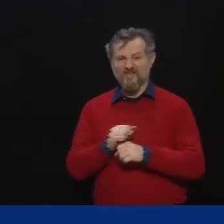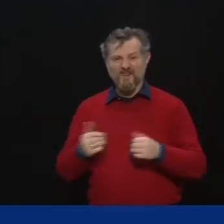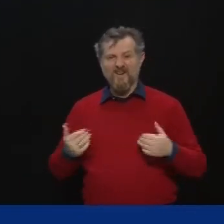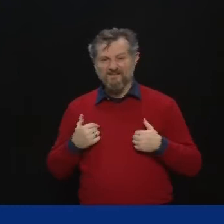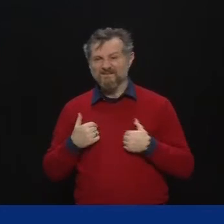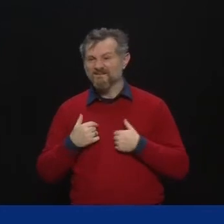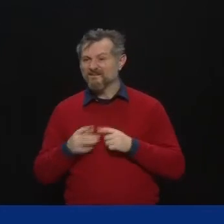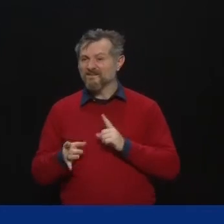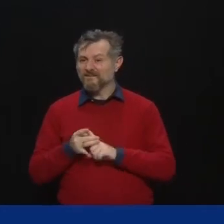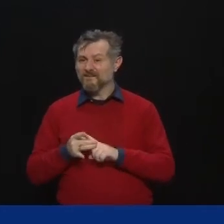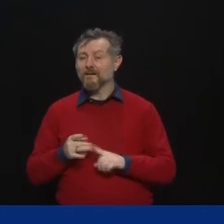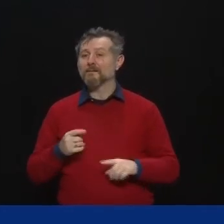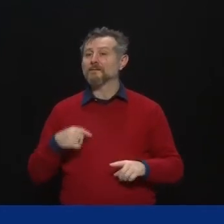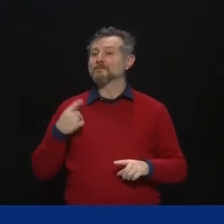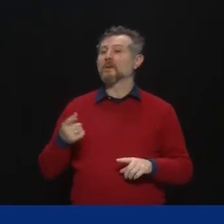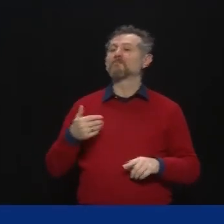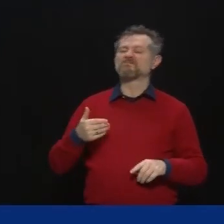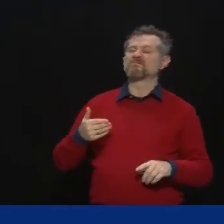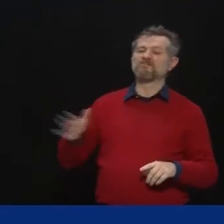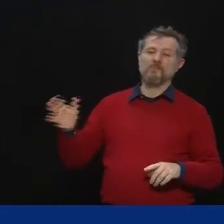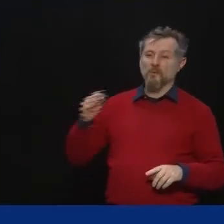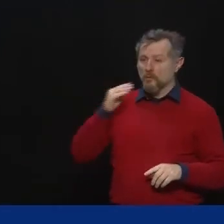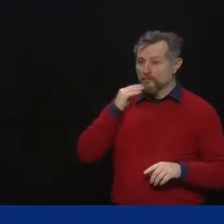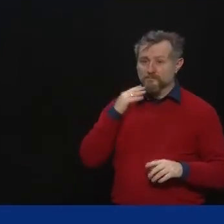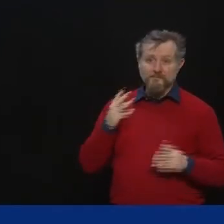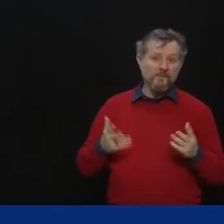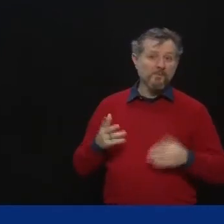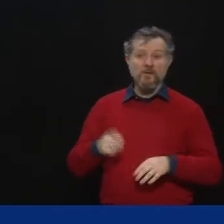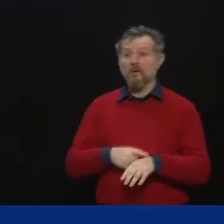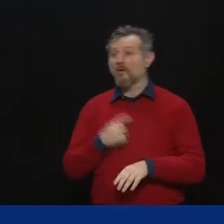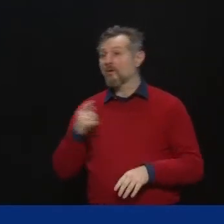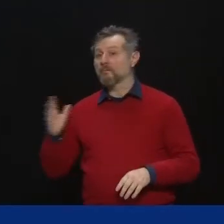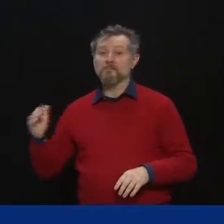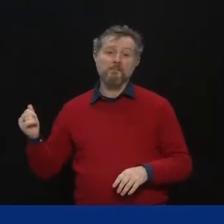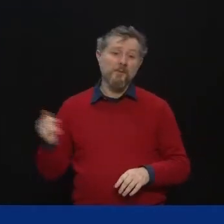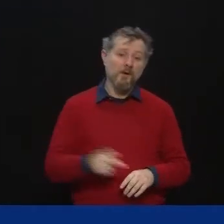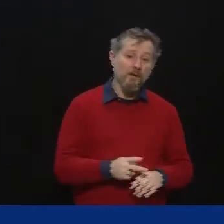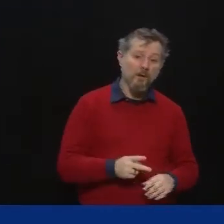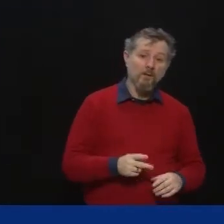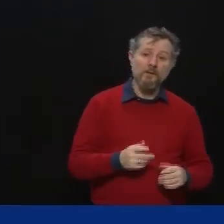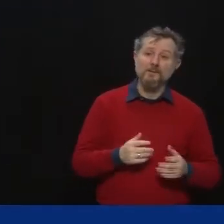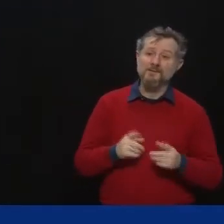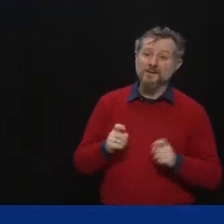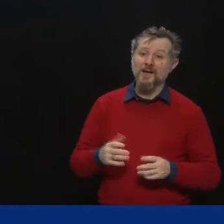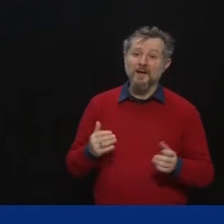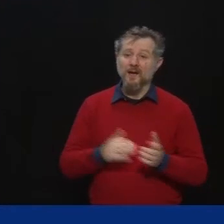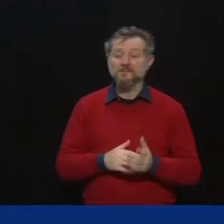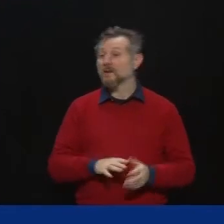WE ORDERED 2 MILLION OF THE TESTS. CHILDREN ARE IN THE CLASSROOM. SOMEONE TESTS POSITIVE. ORDINARILY THEY WOULD HAVE BEEN